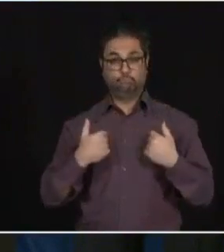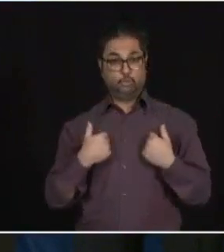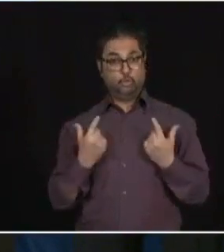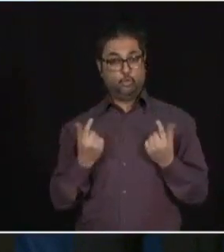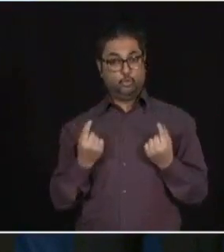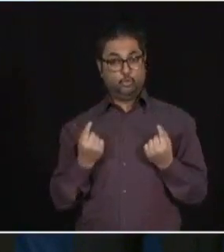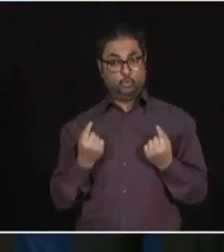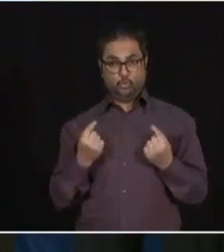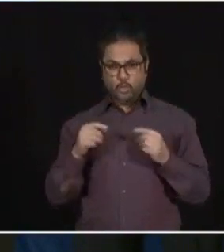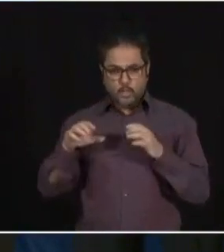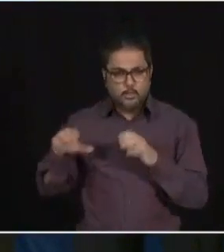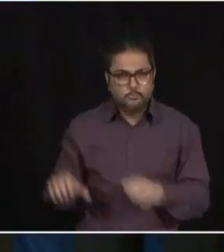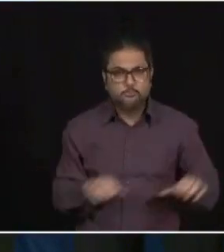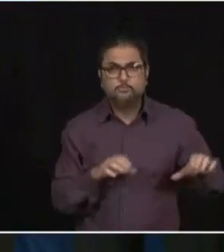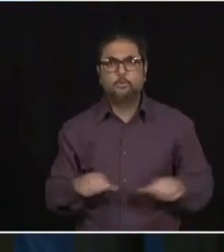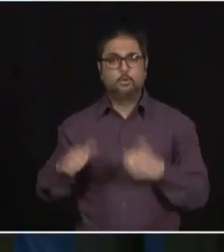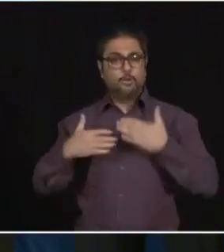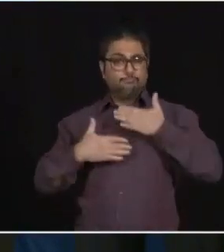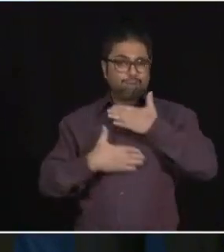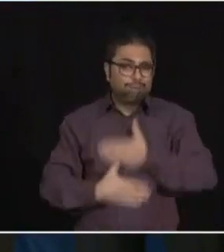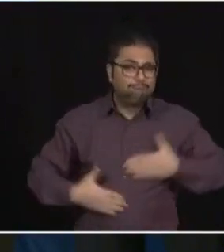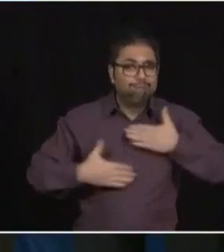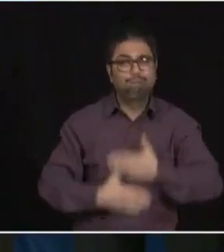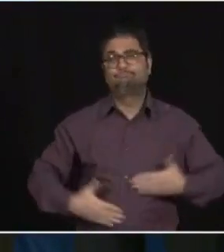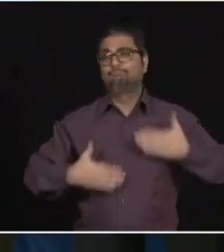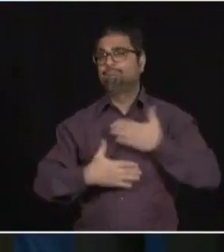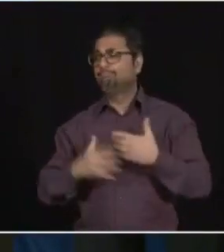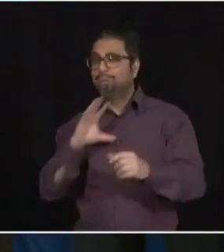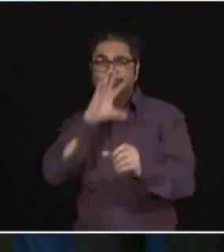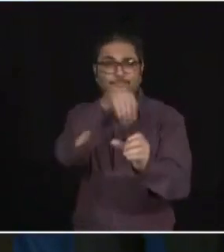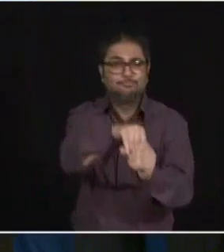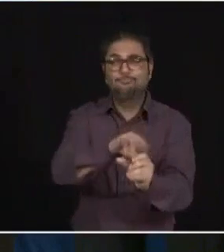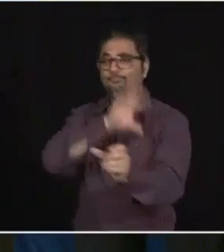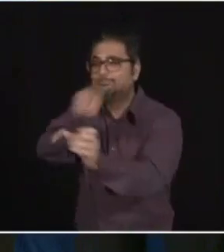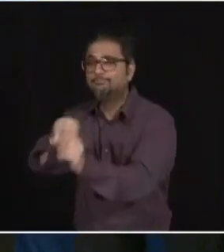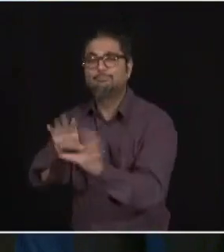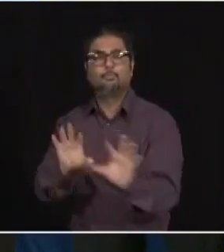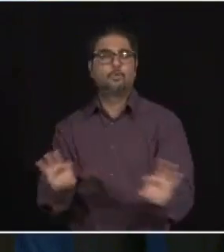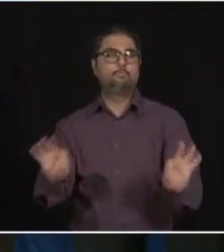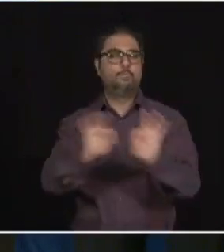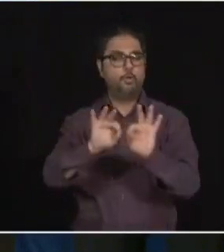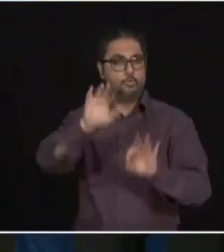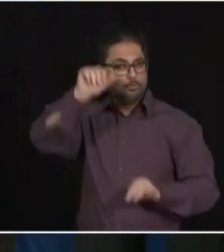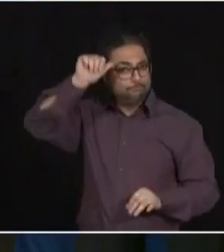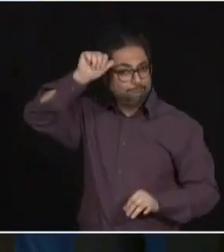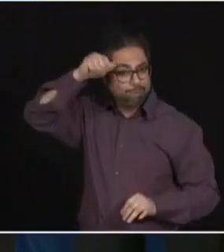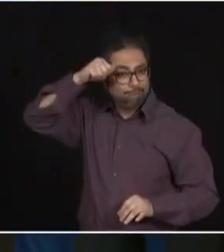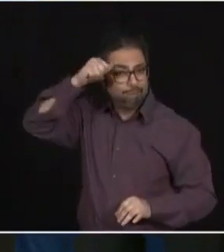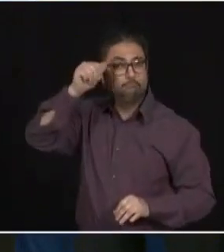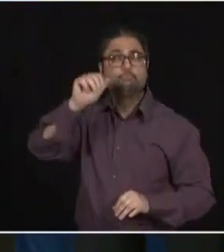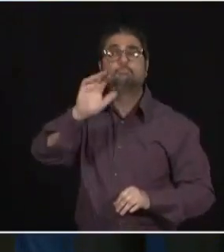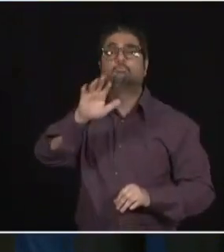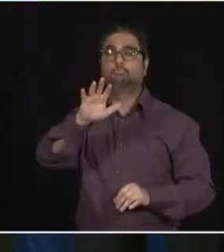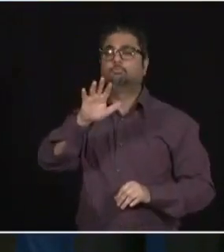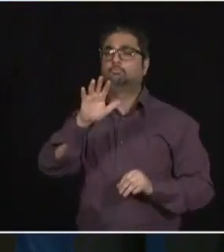what activity they are participating in, that they must respect the protocols that have been laid out.